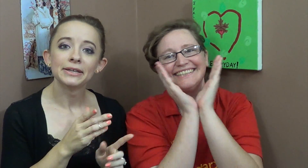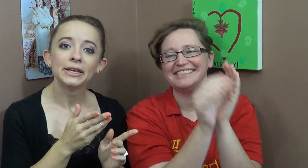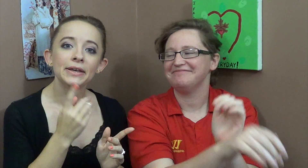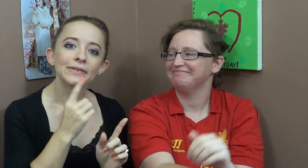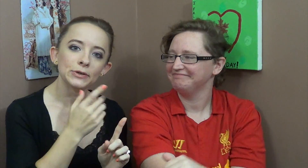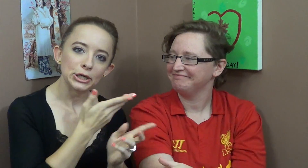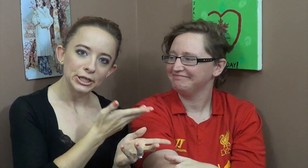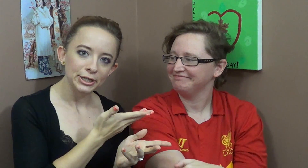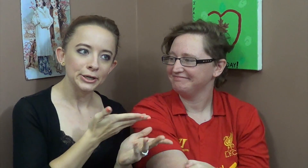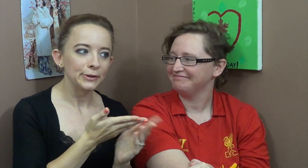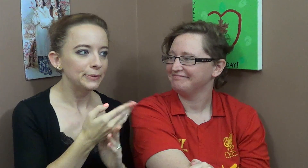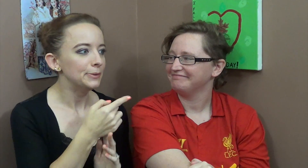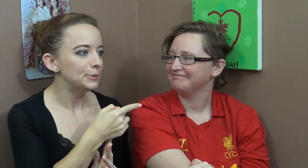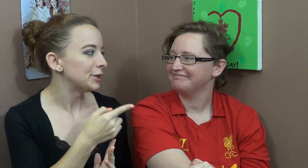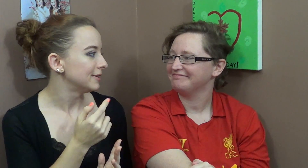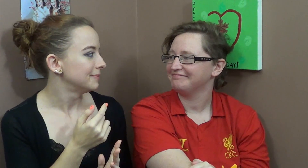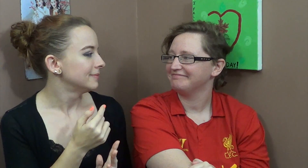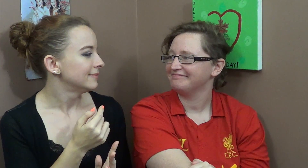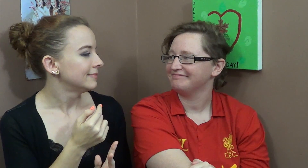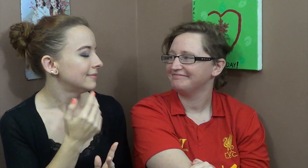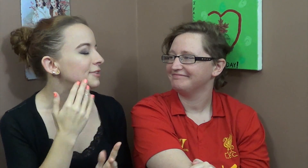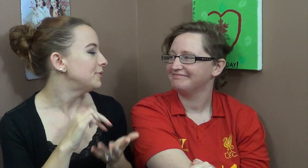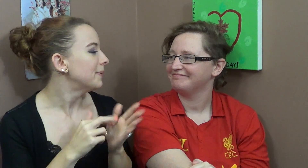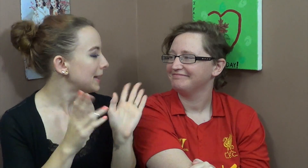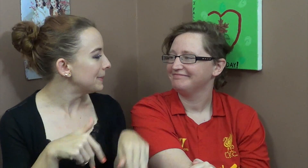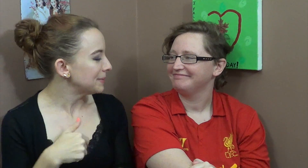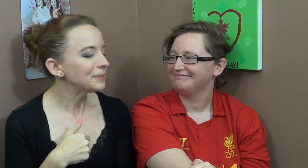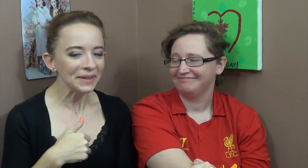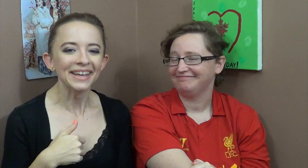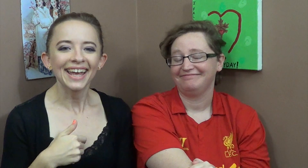for her through her. You know what I mean.